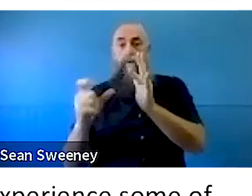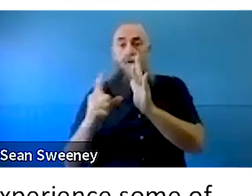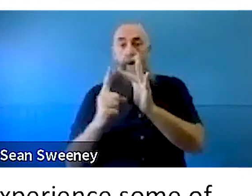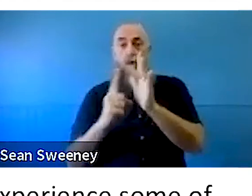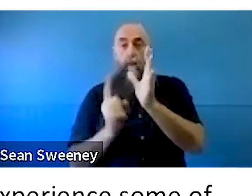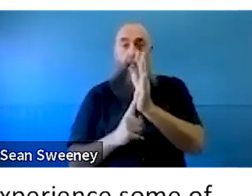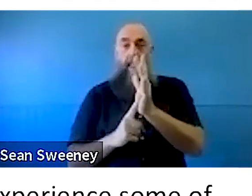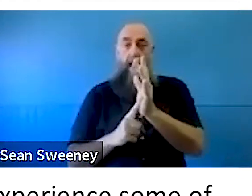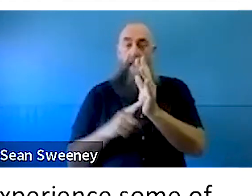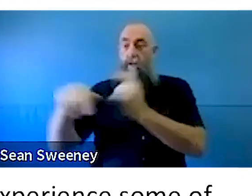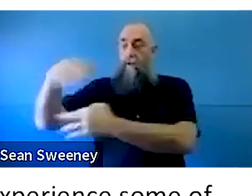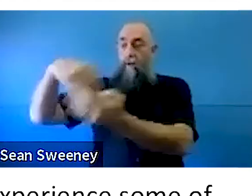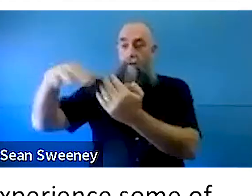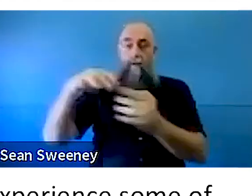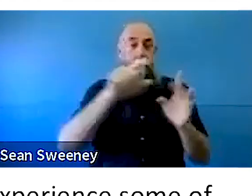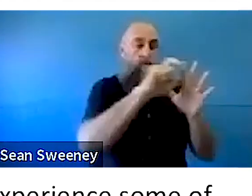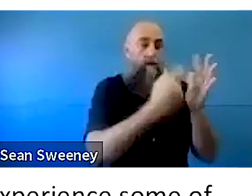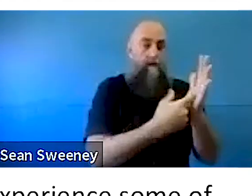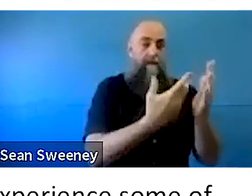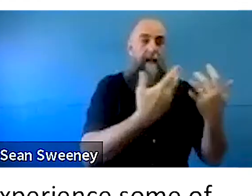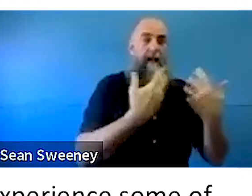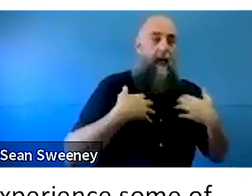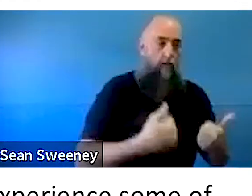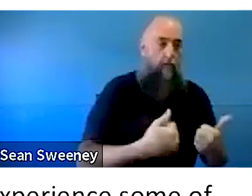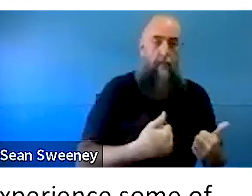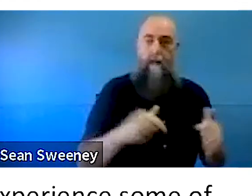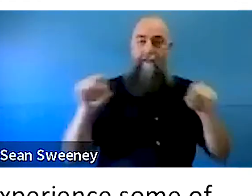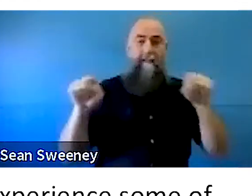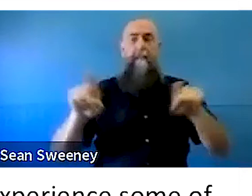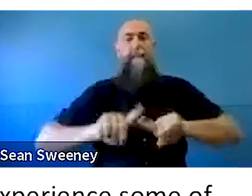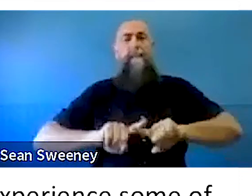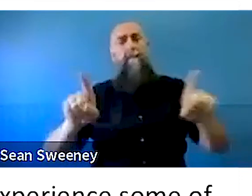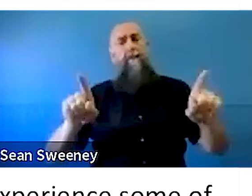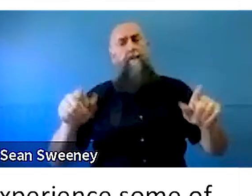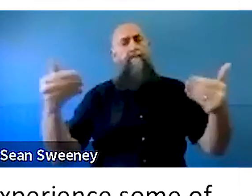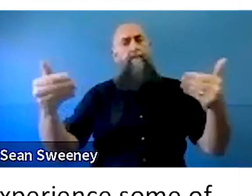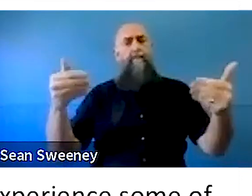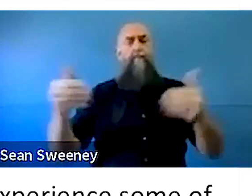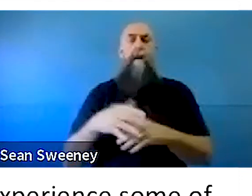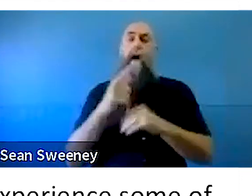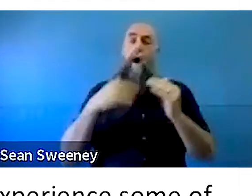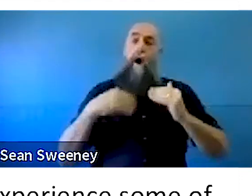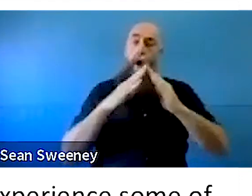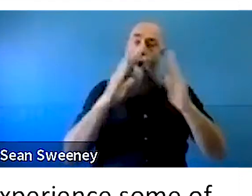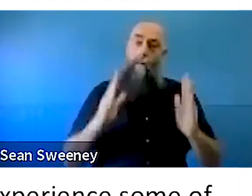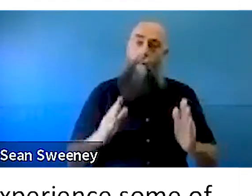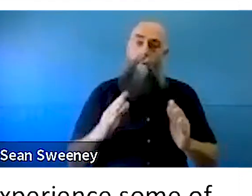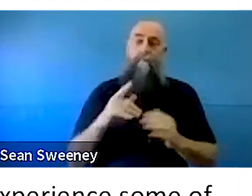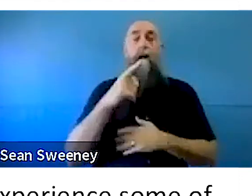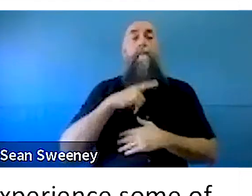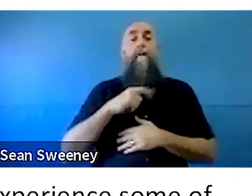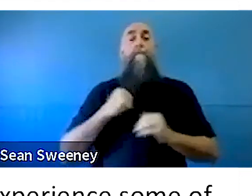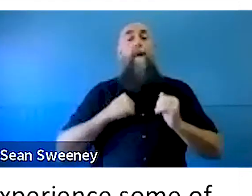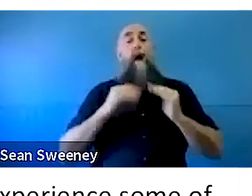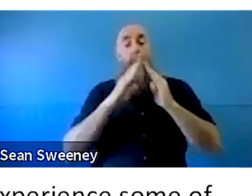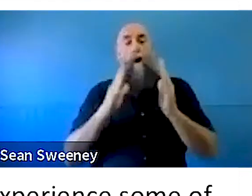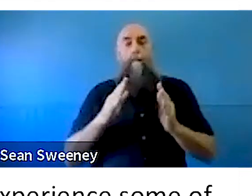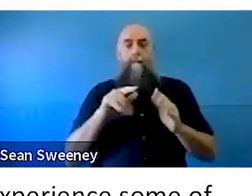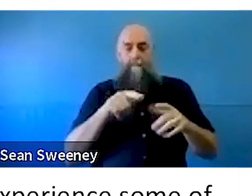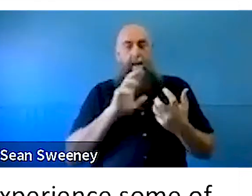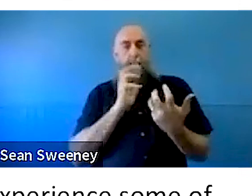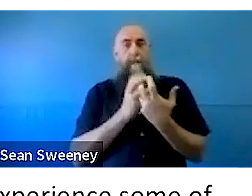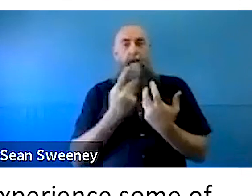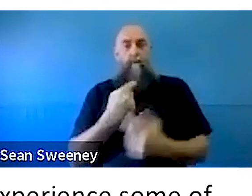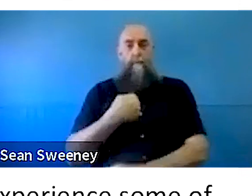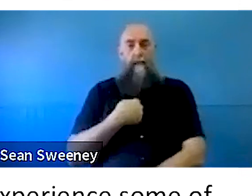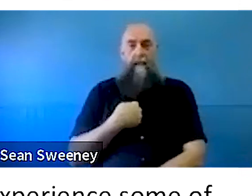For me, at home, because I can adapt my home, my disability